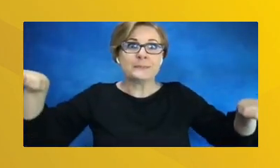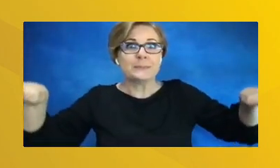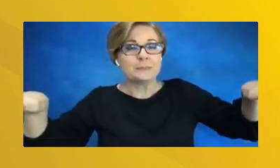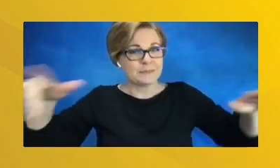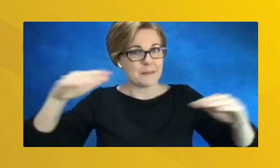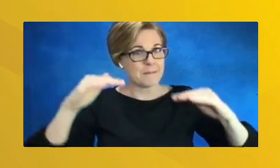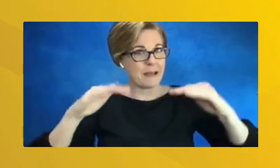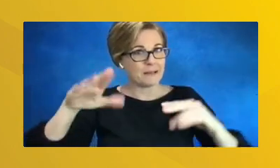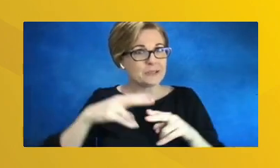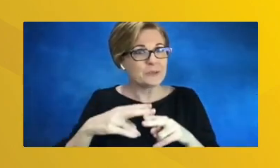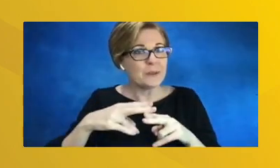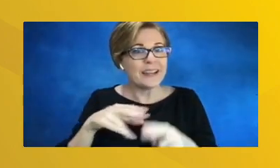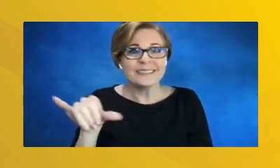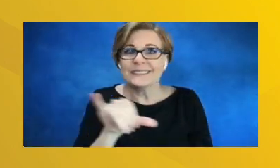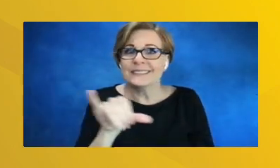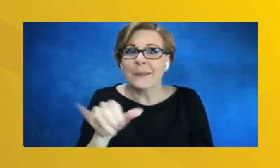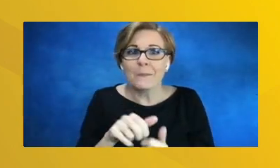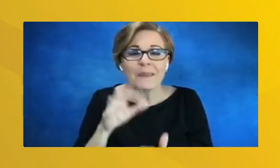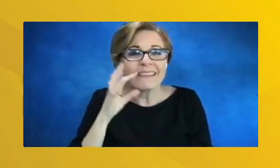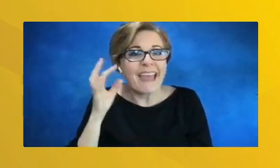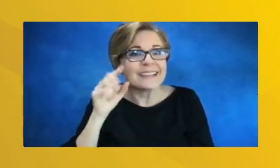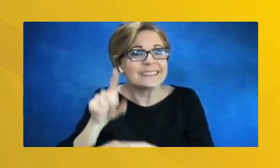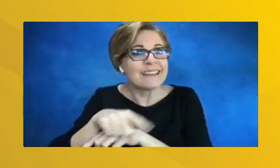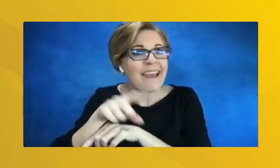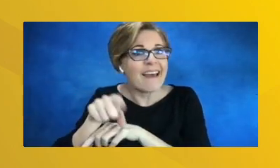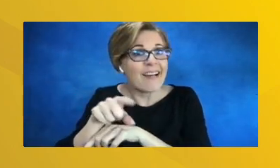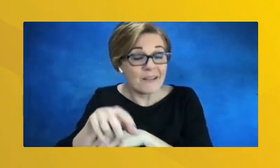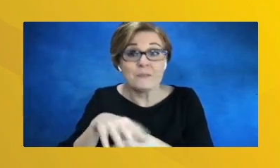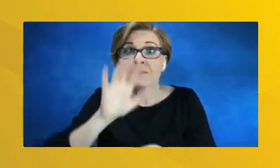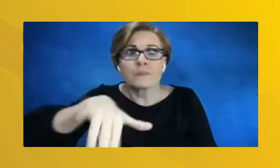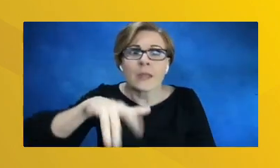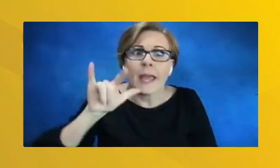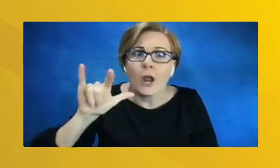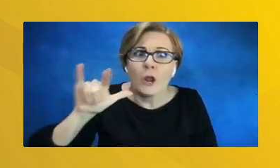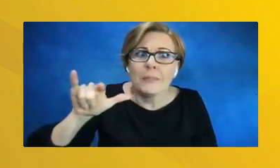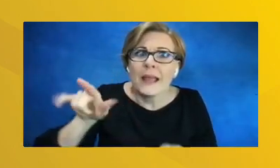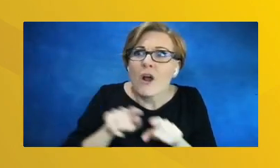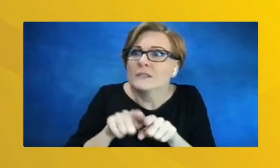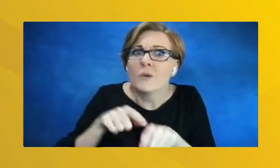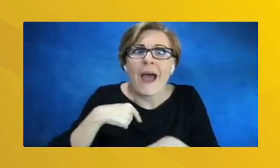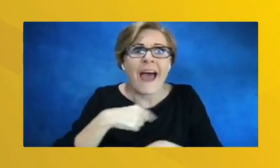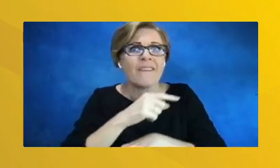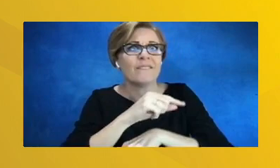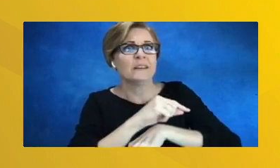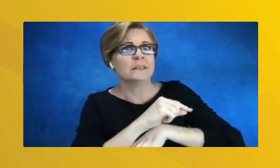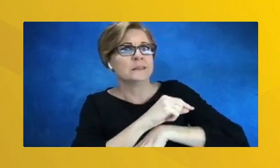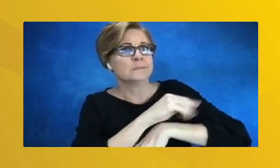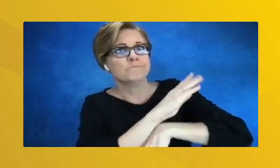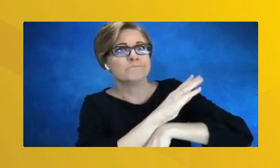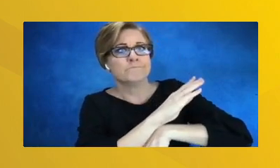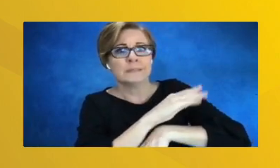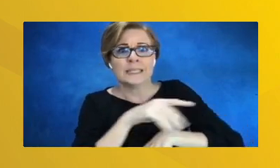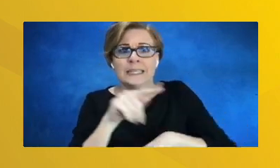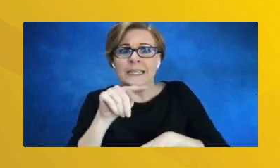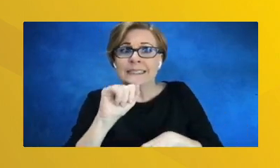You know, airplanes also have tails. They have a part that sticks out the back that helps to balance the weight in the front